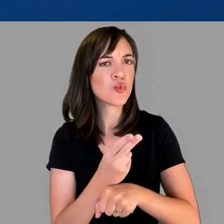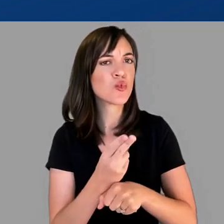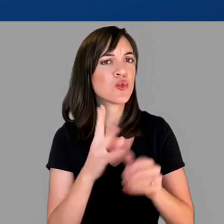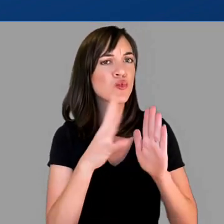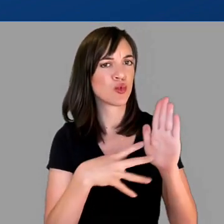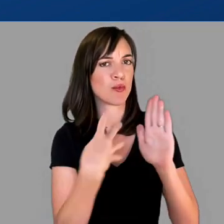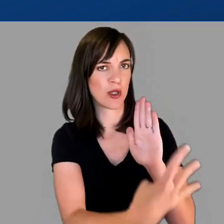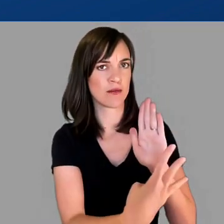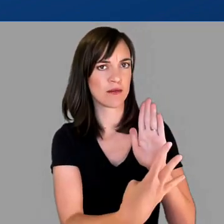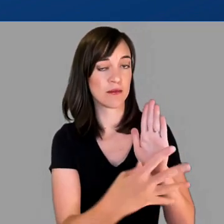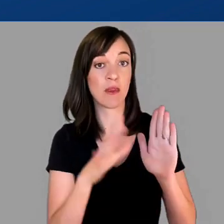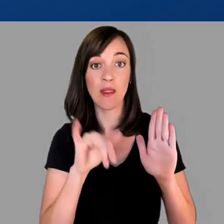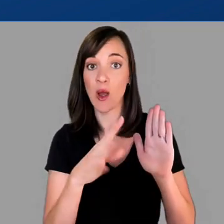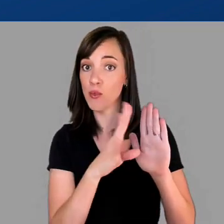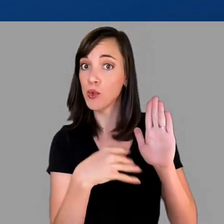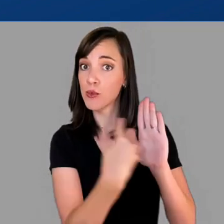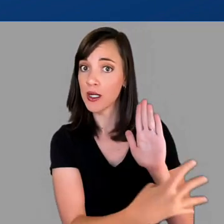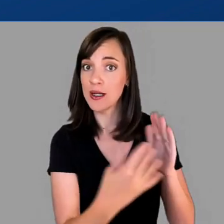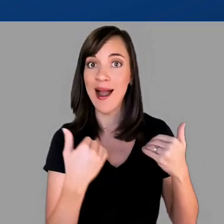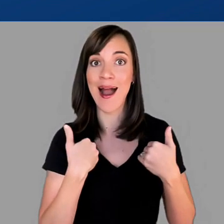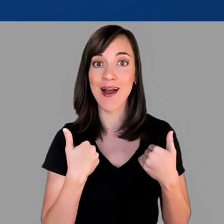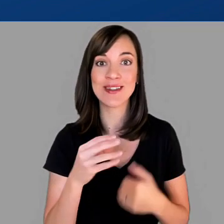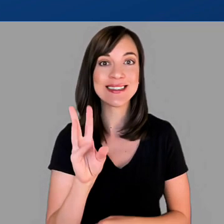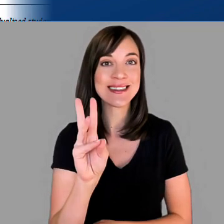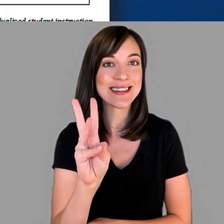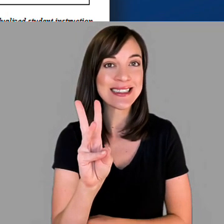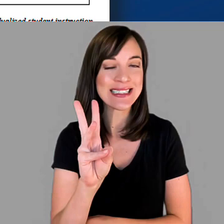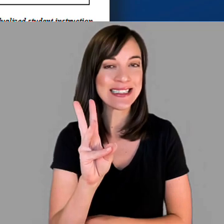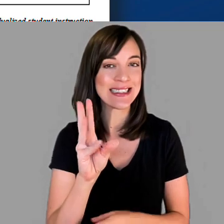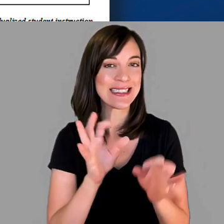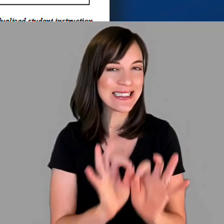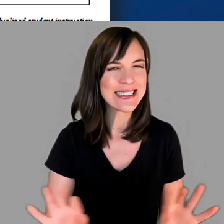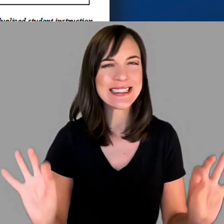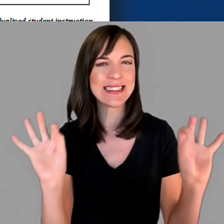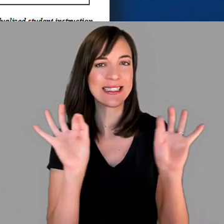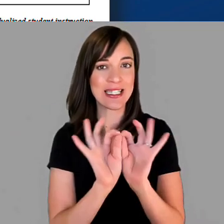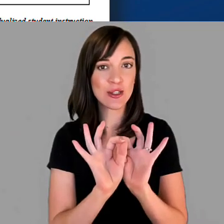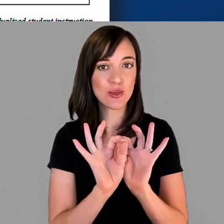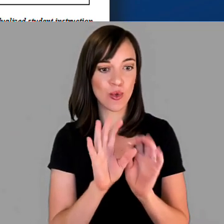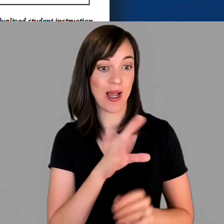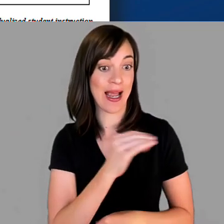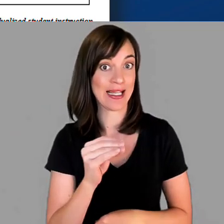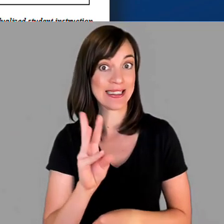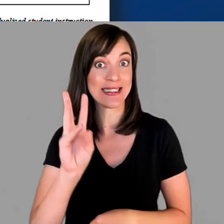In the study done by Dr. Catalano et al., the use of a rubric with 6 essential indicators and